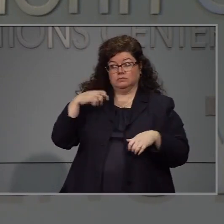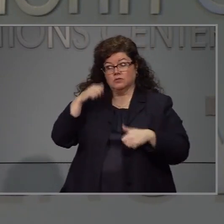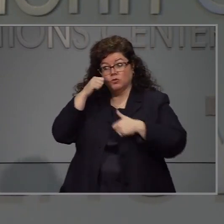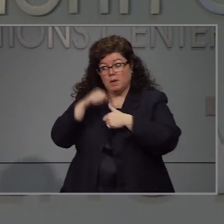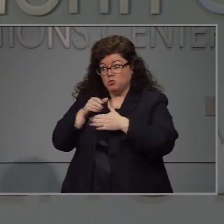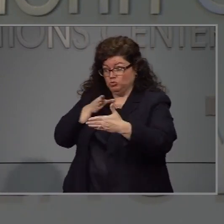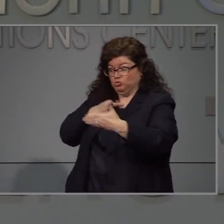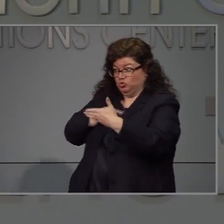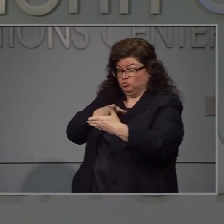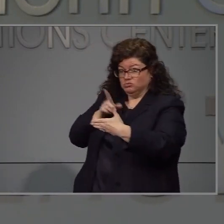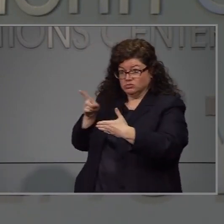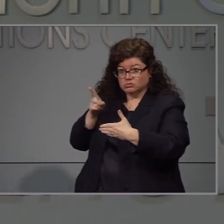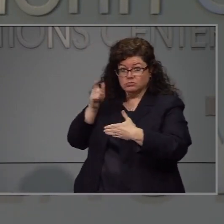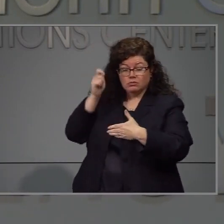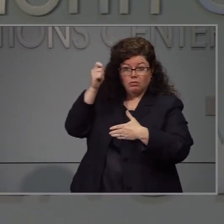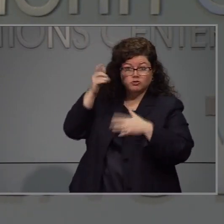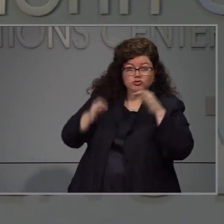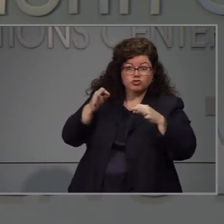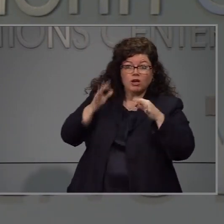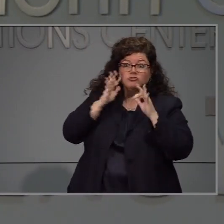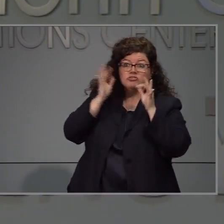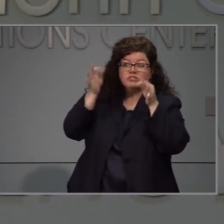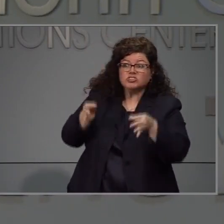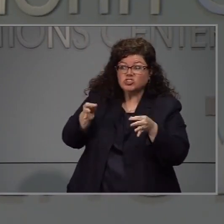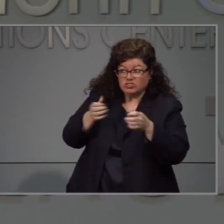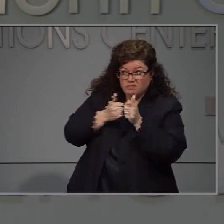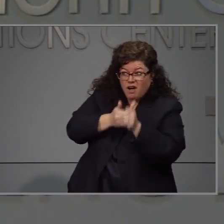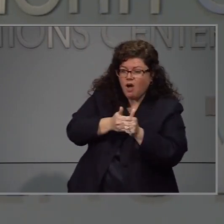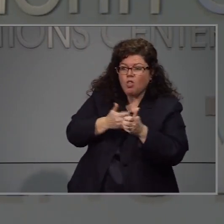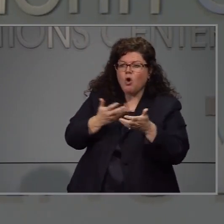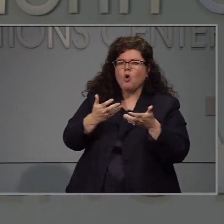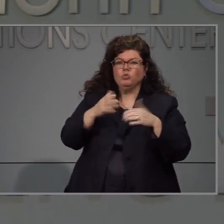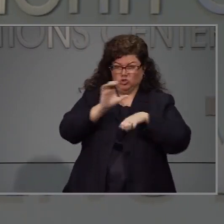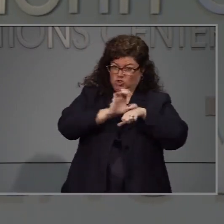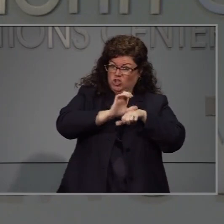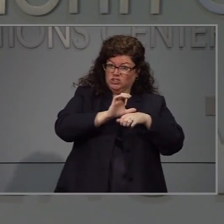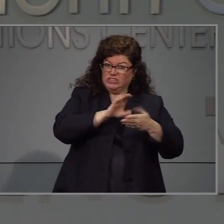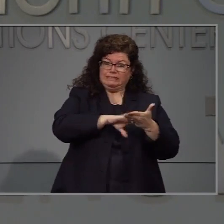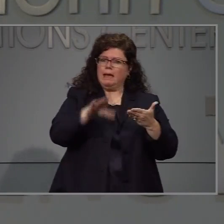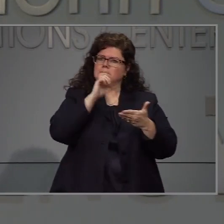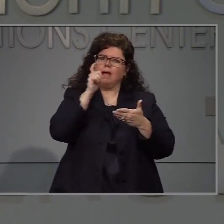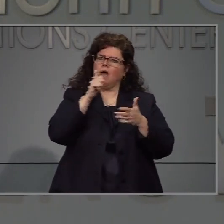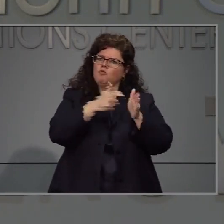HI GOVERNOR GARY ROBERTSON WITH A P COULD JUST GET AN UPDATE ON WHAT THE ORDER SAYS